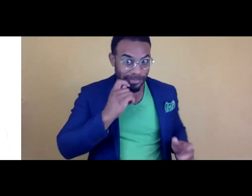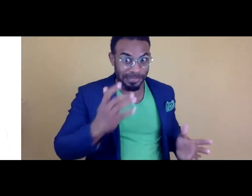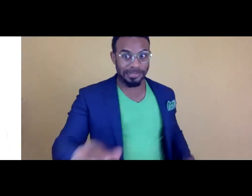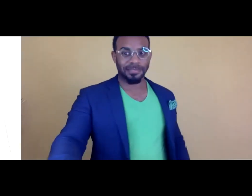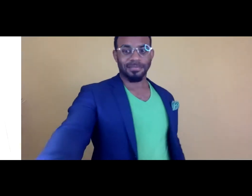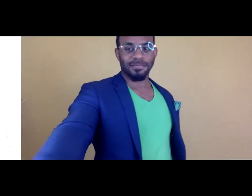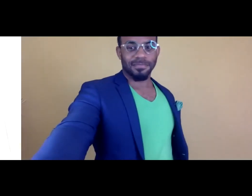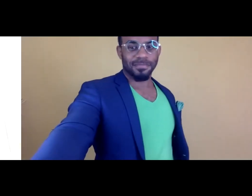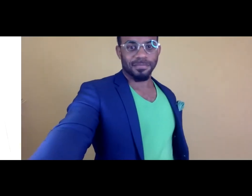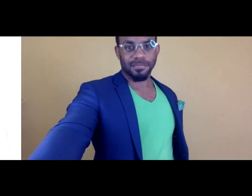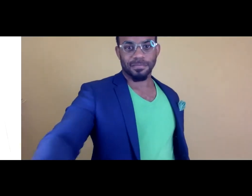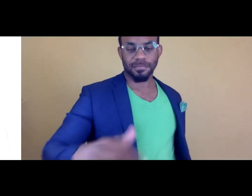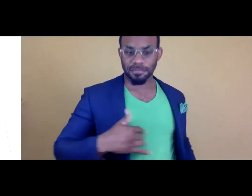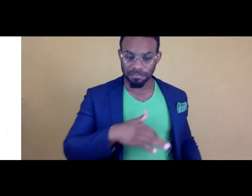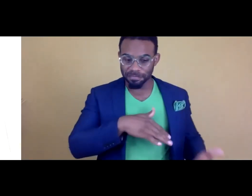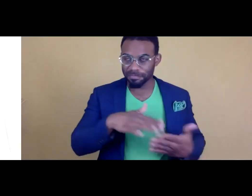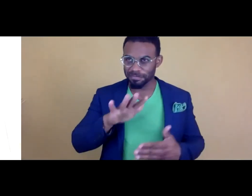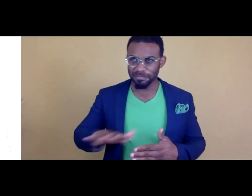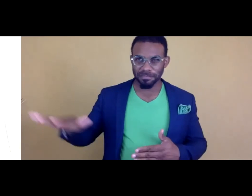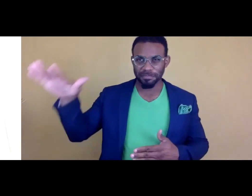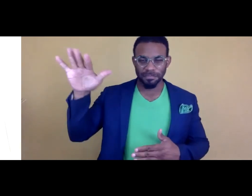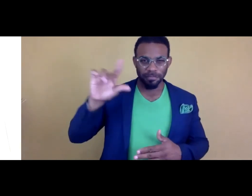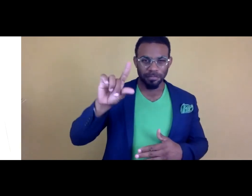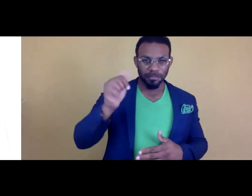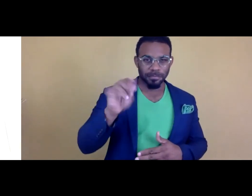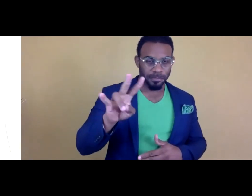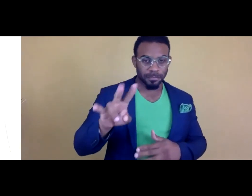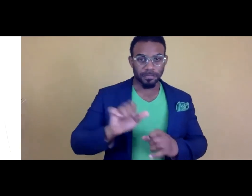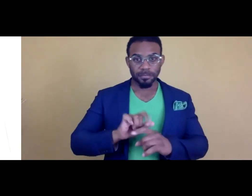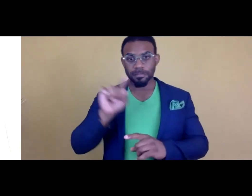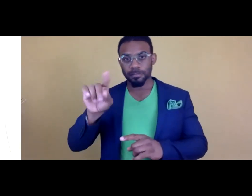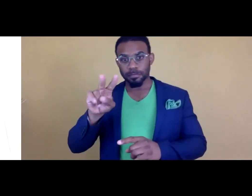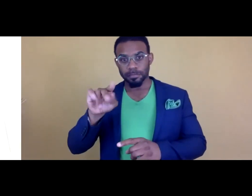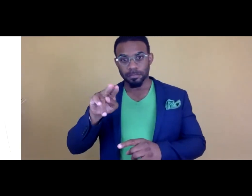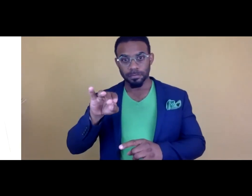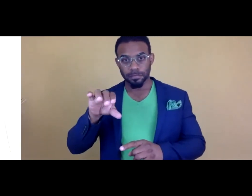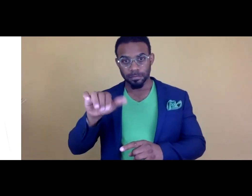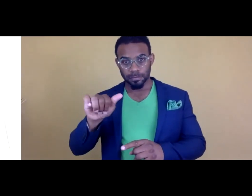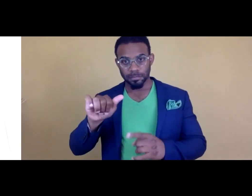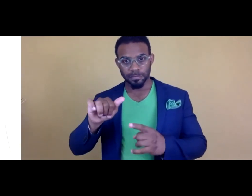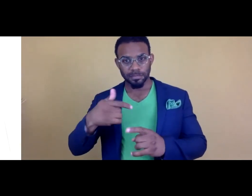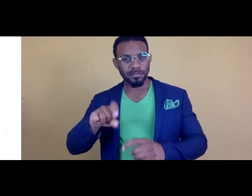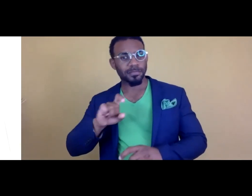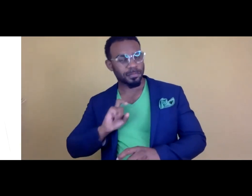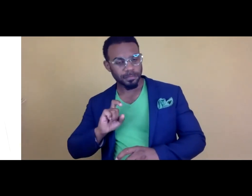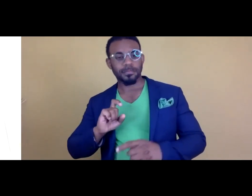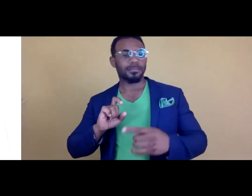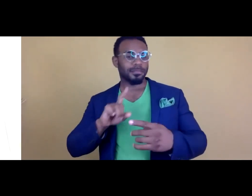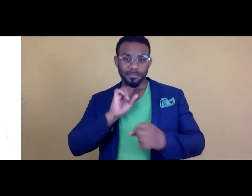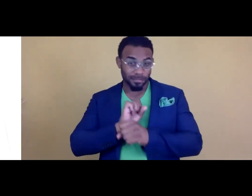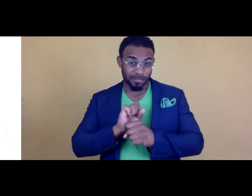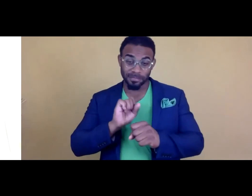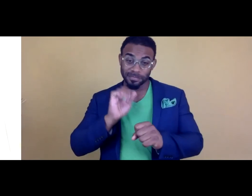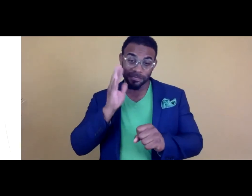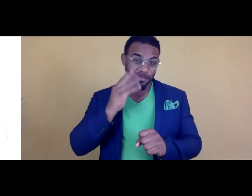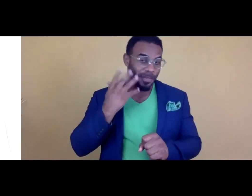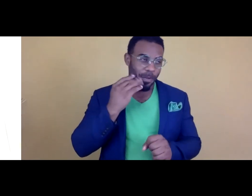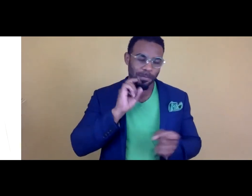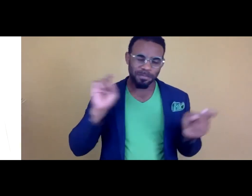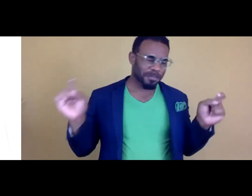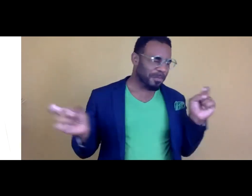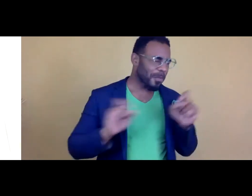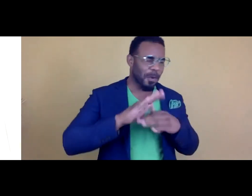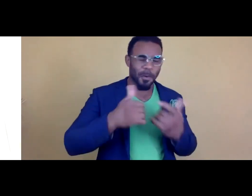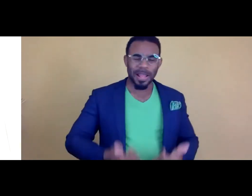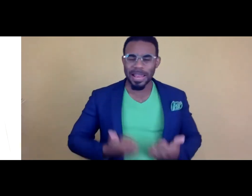I went to Valencia, Spain and it was an experience that changed my entire life.